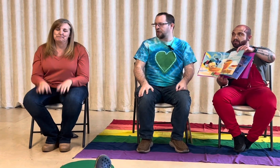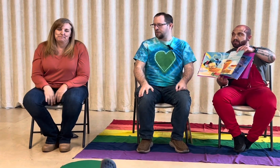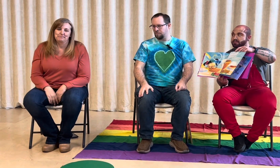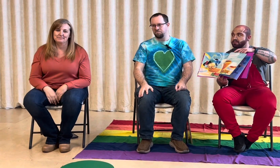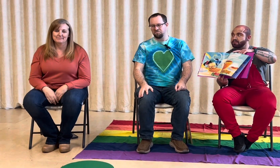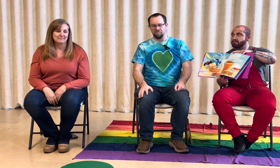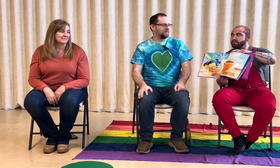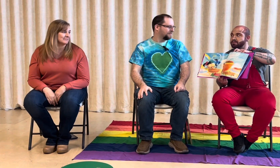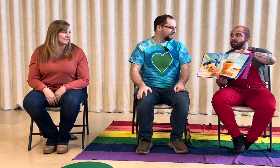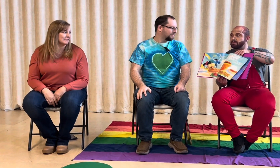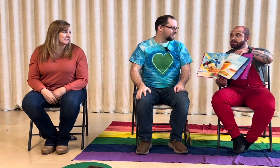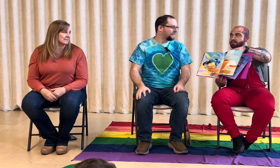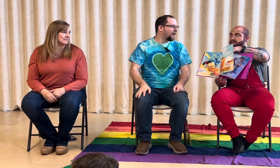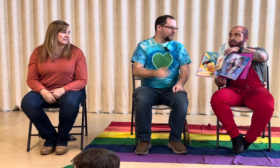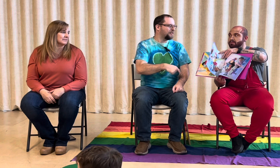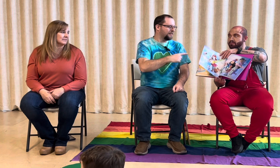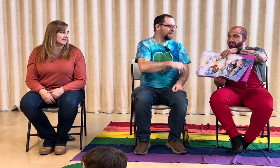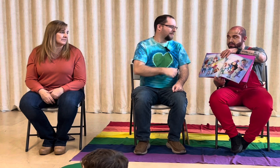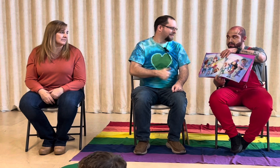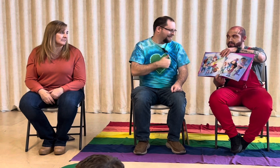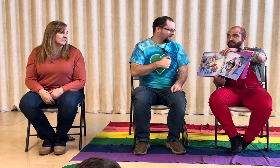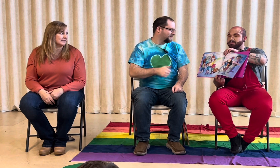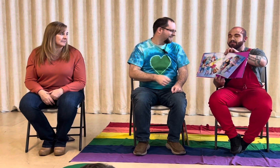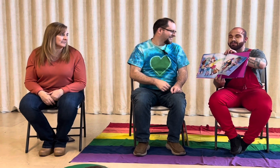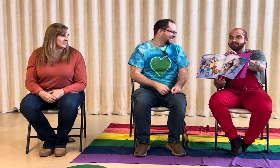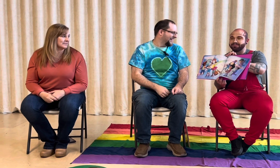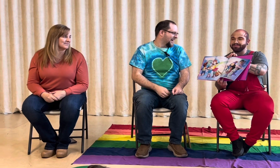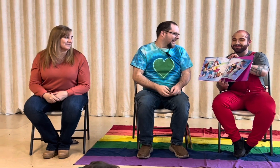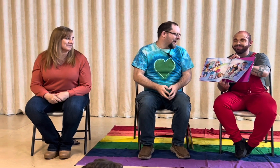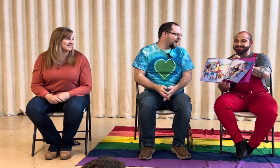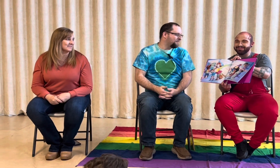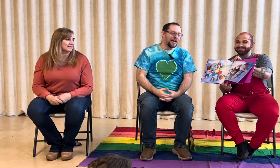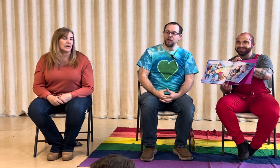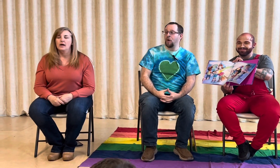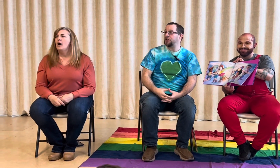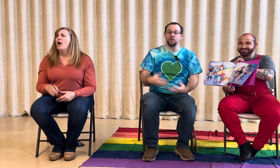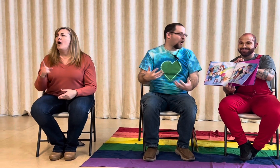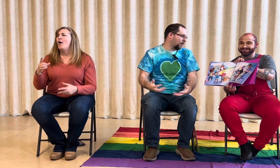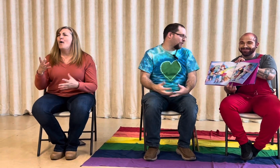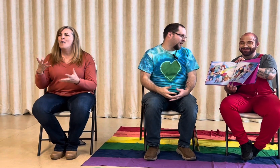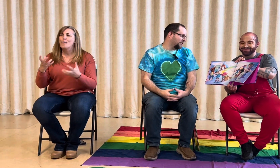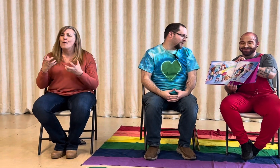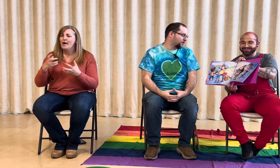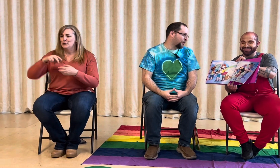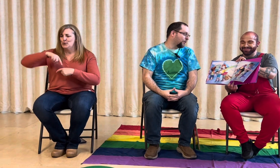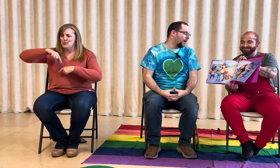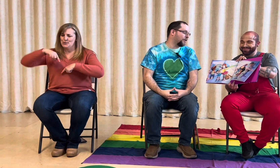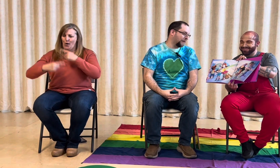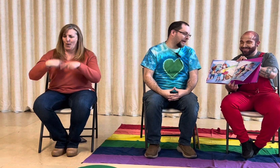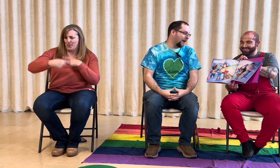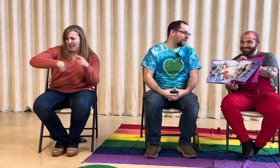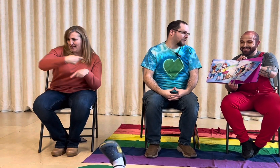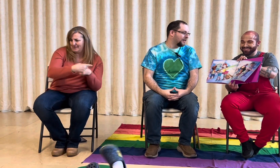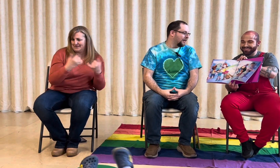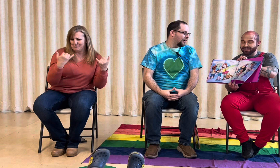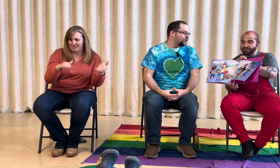food. It makes you want to do cart wheels throughout the playground,